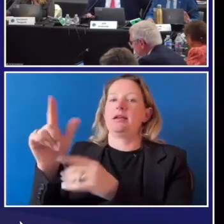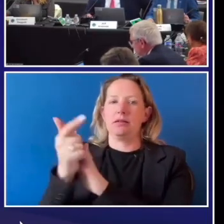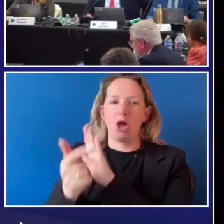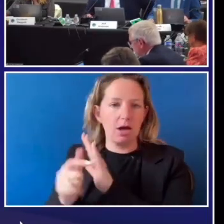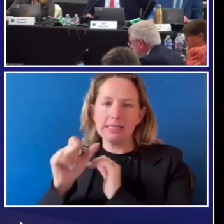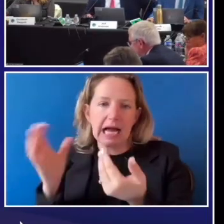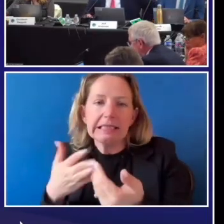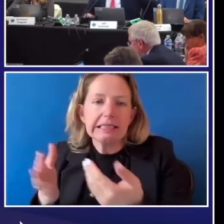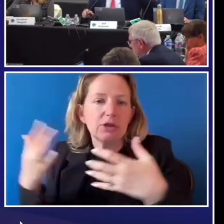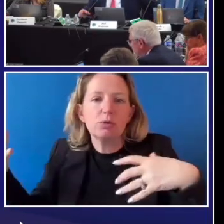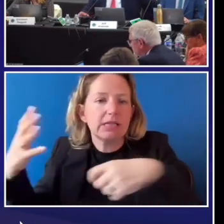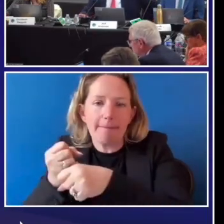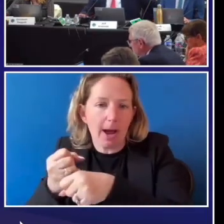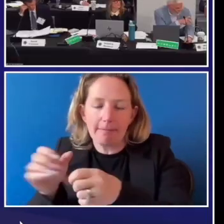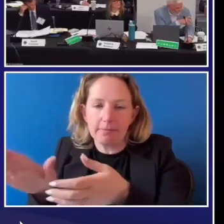Are you really married to that language?